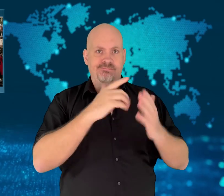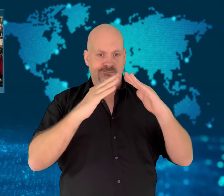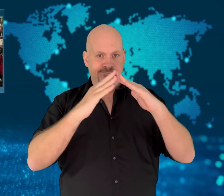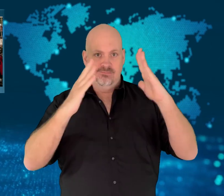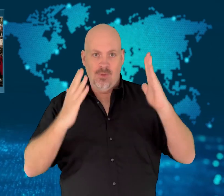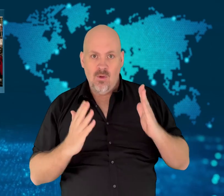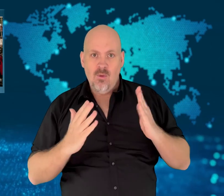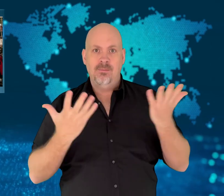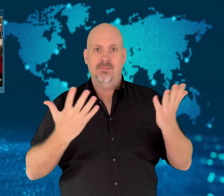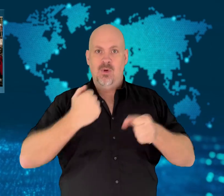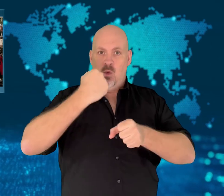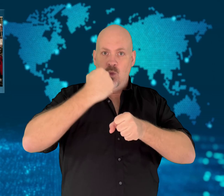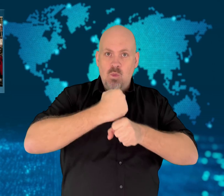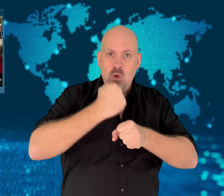and housing.